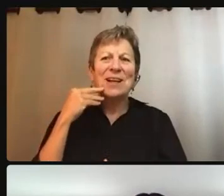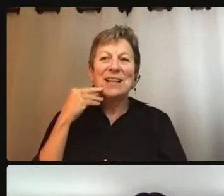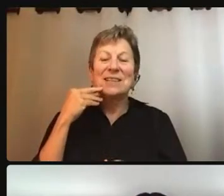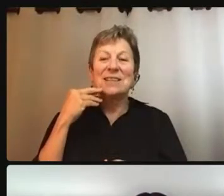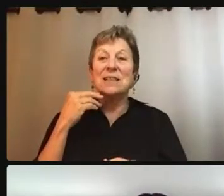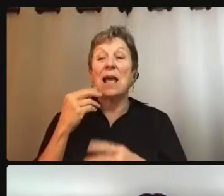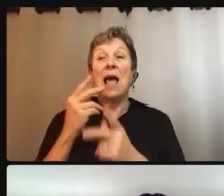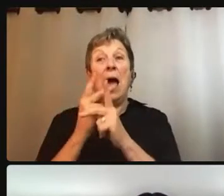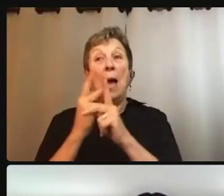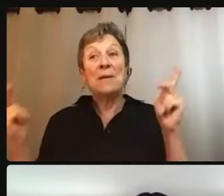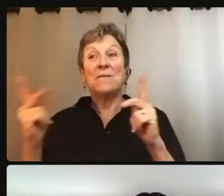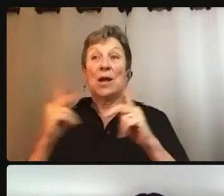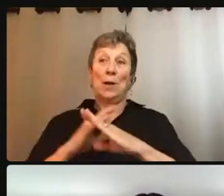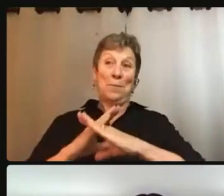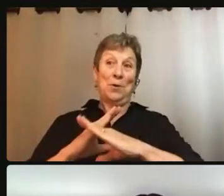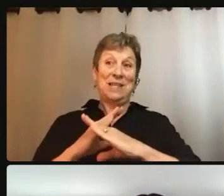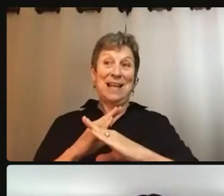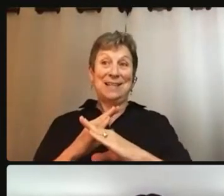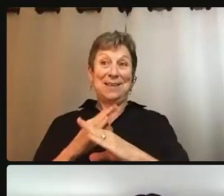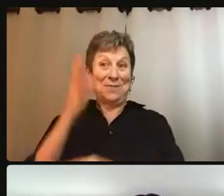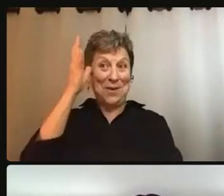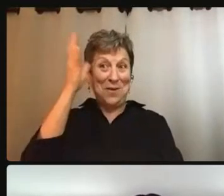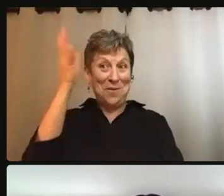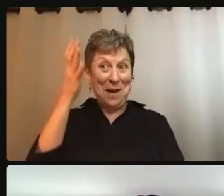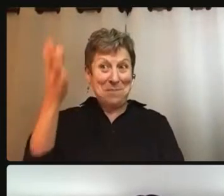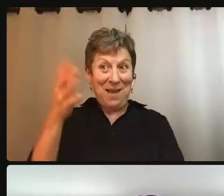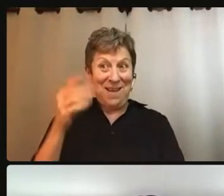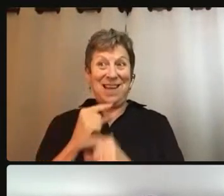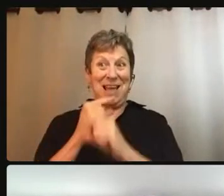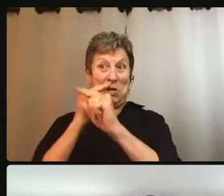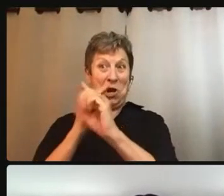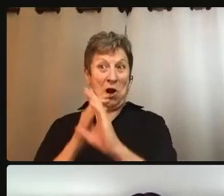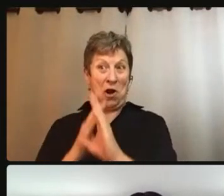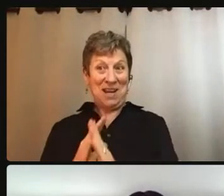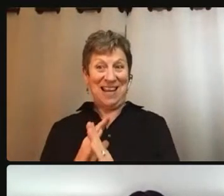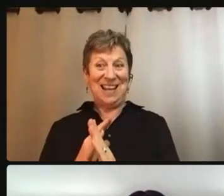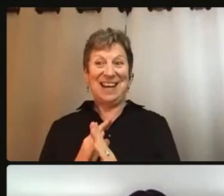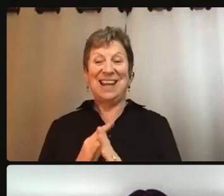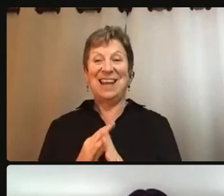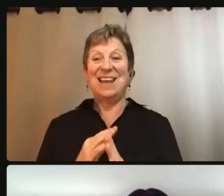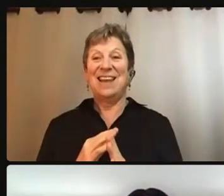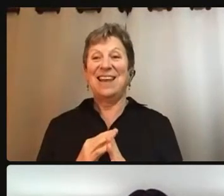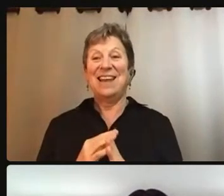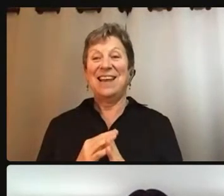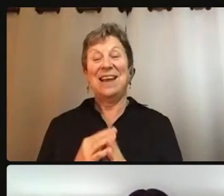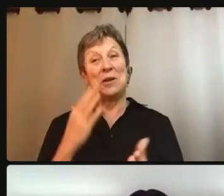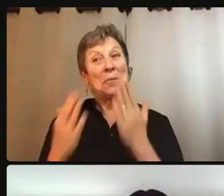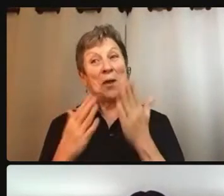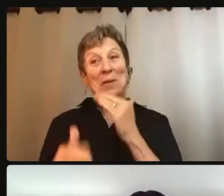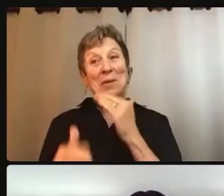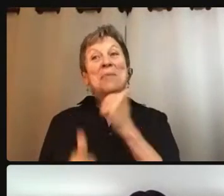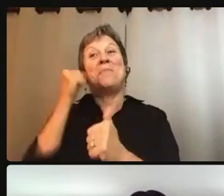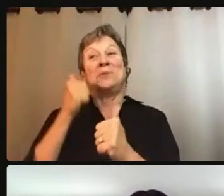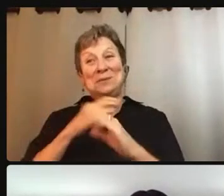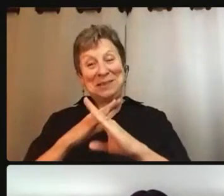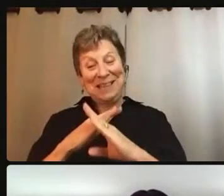YOU KNOW, I AM CONCERNED THERE. SO I GUESS ON THAT PART I WOULD